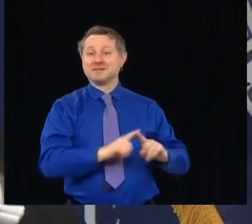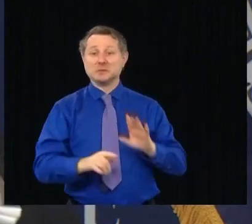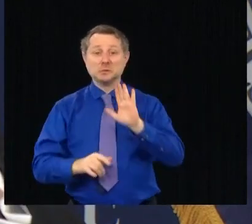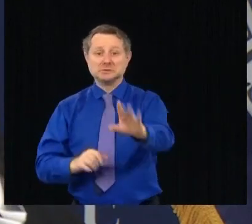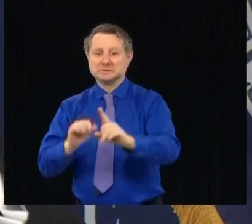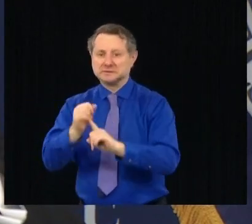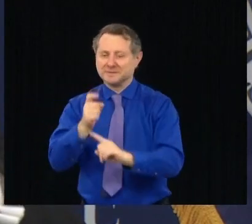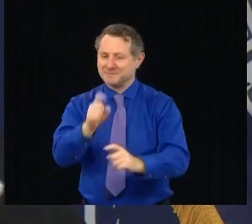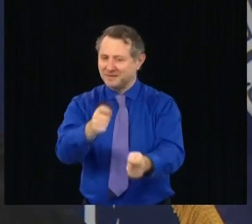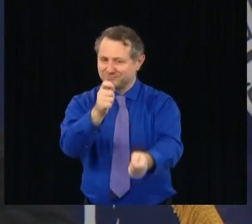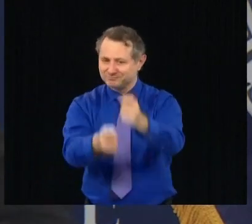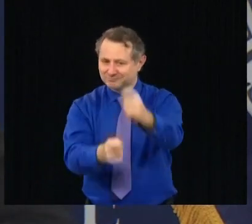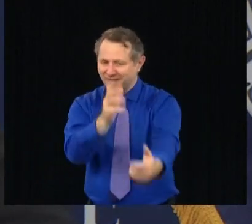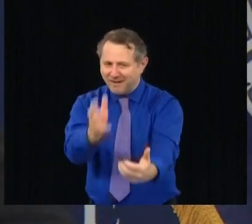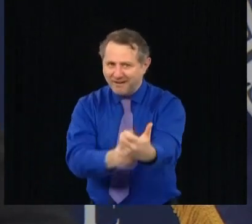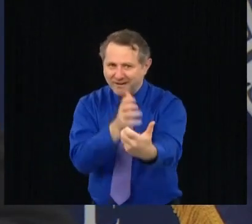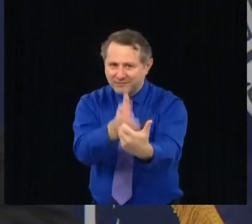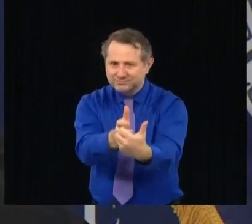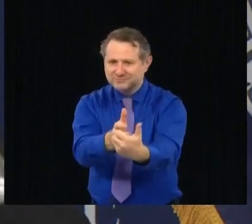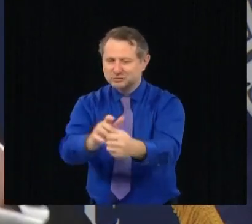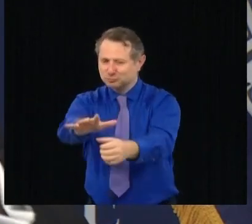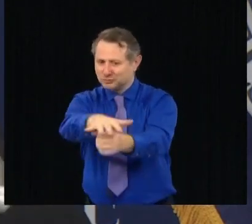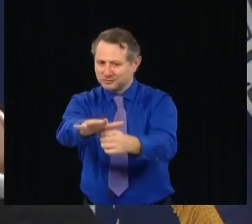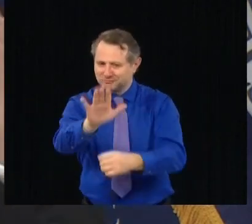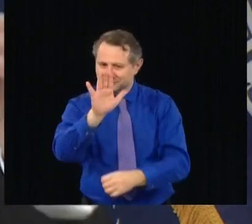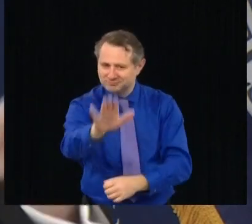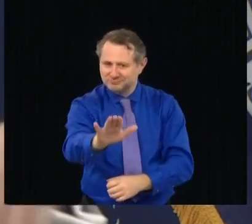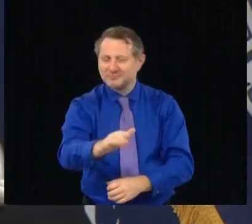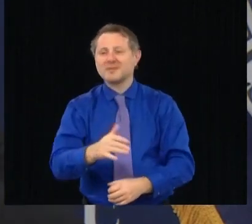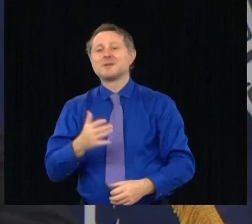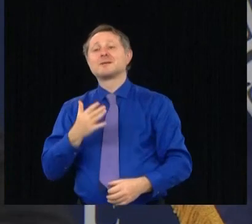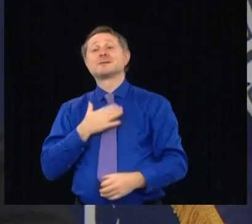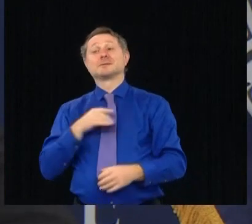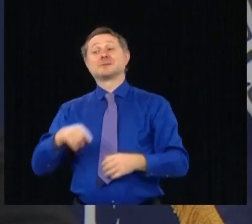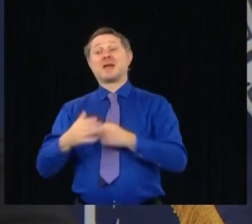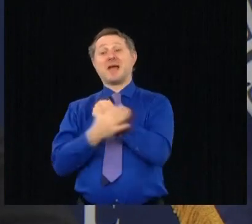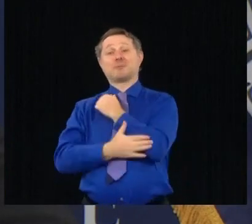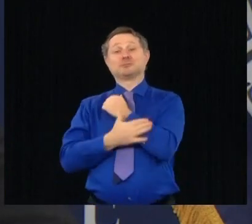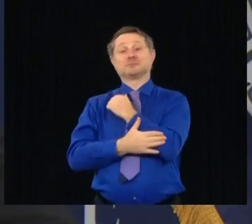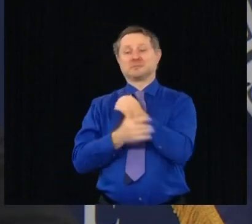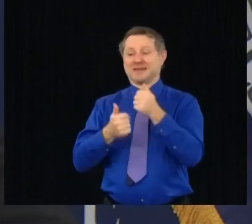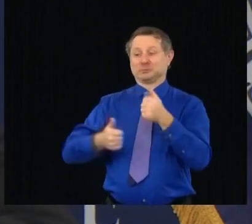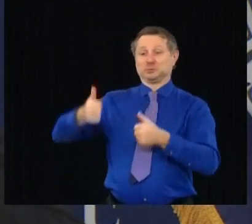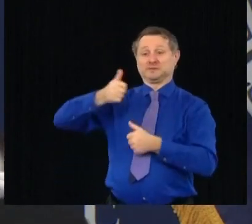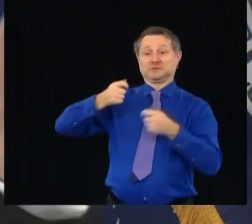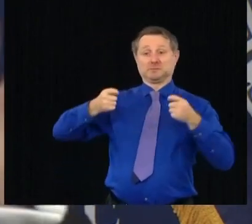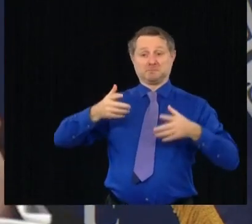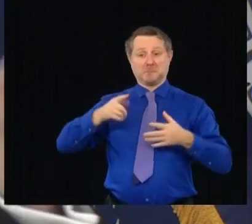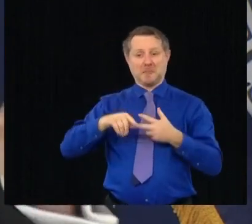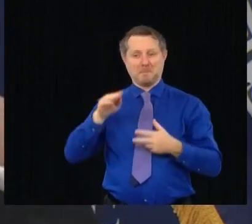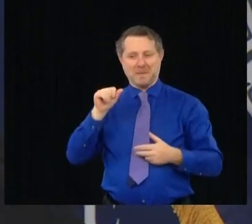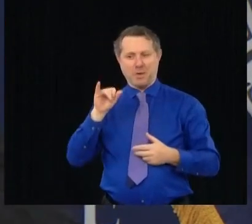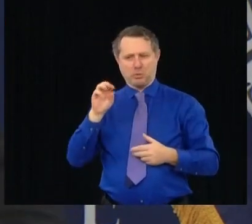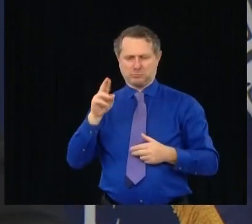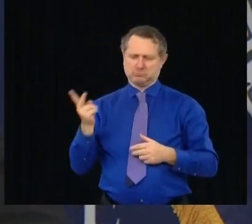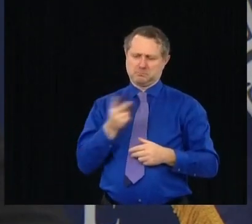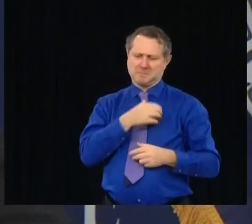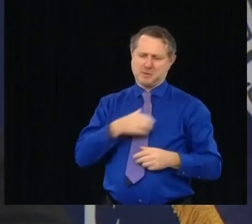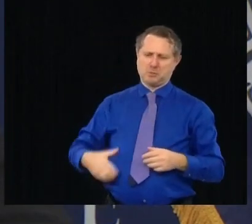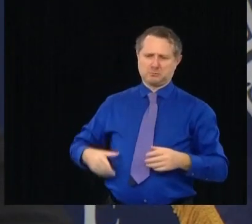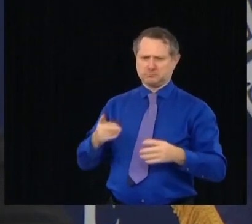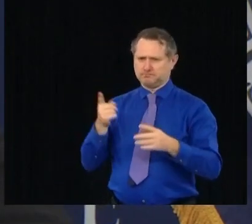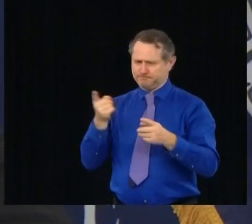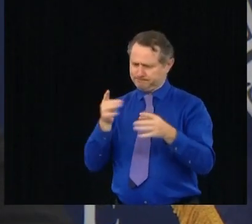STATE, REGIONS HAVE TO BE